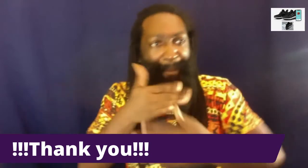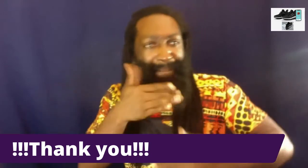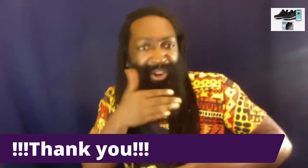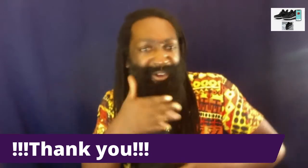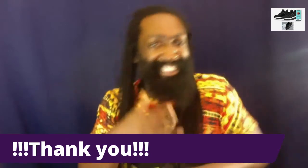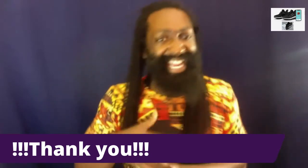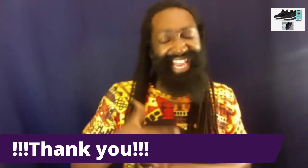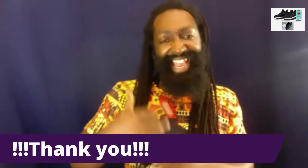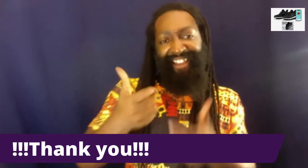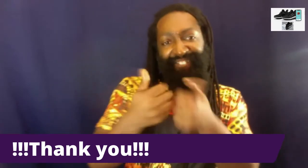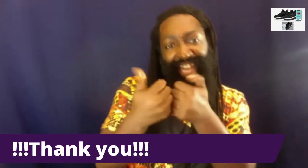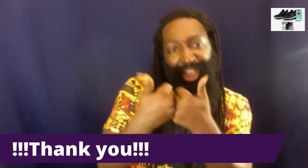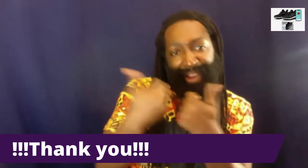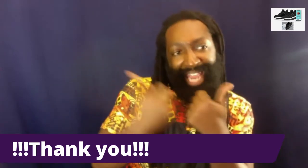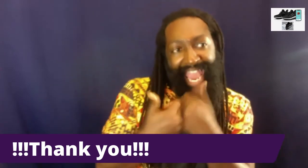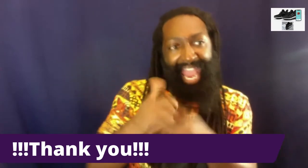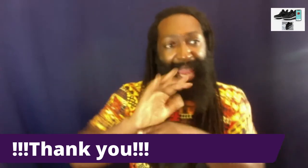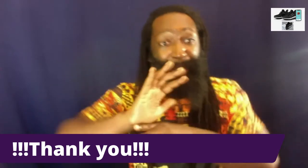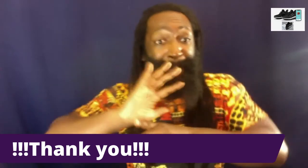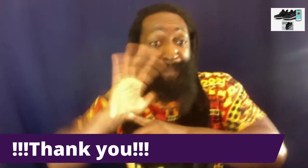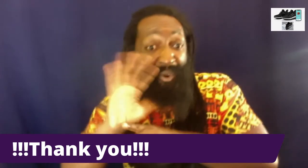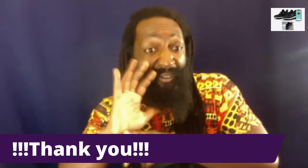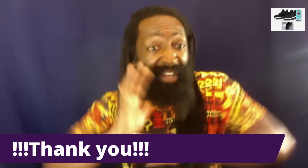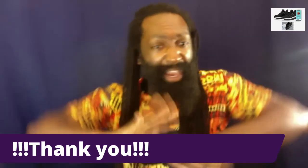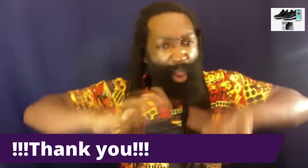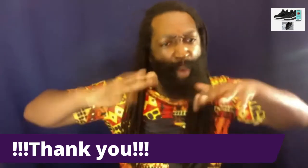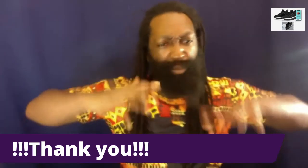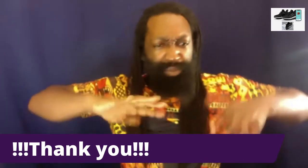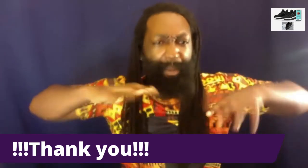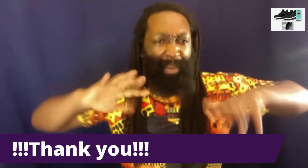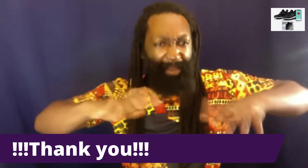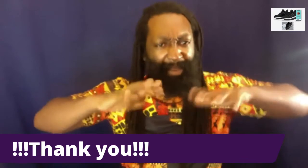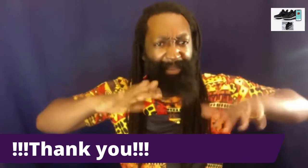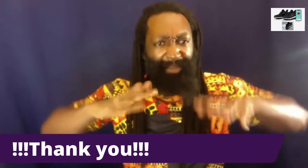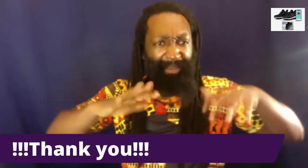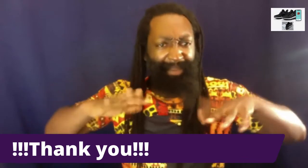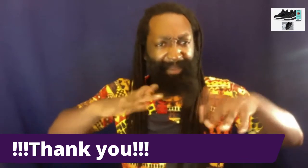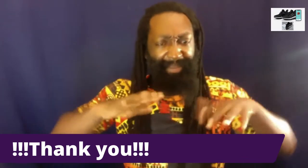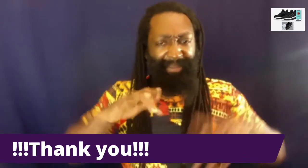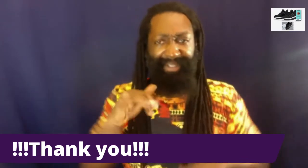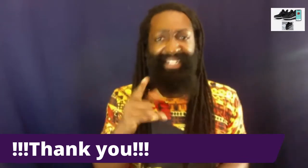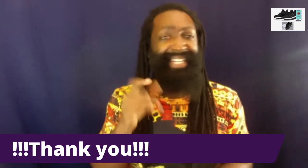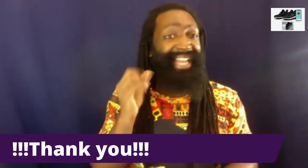Those shoes vibrate with the music, video games, movies.